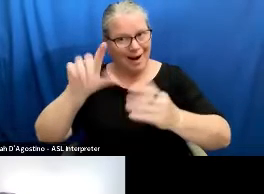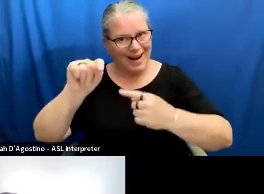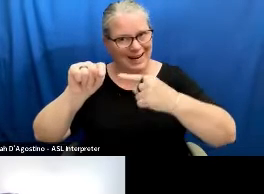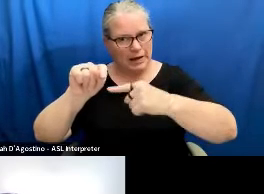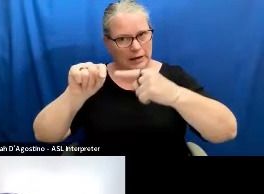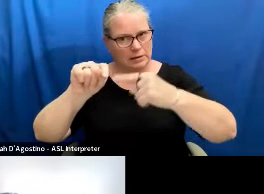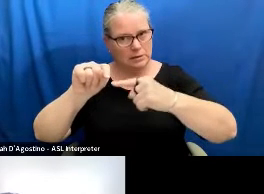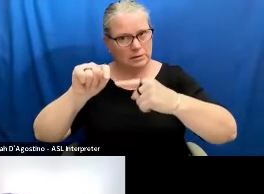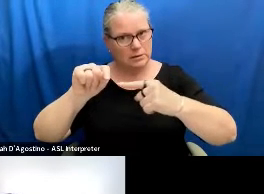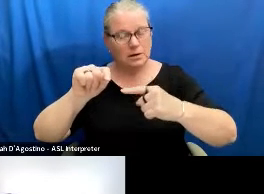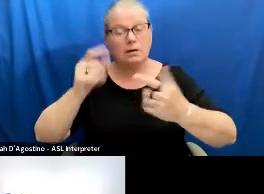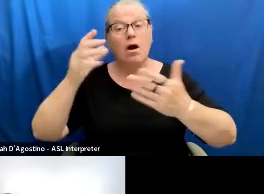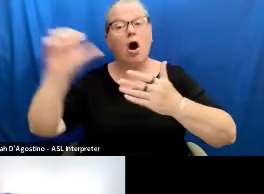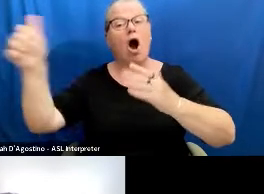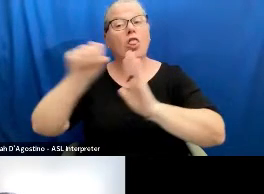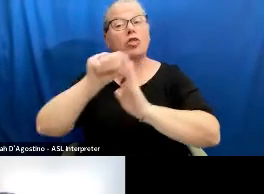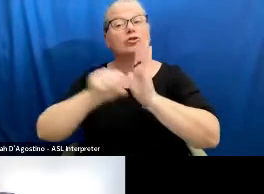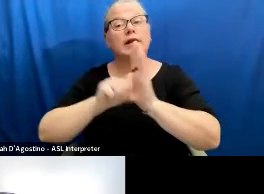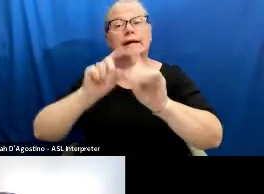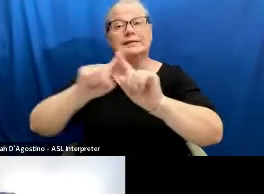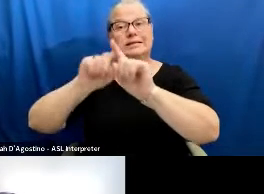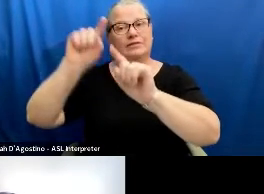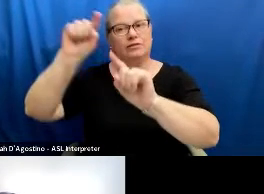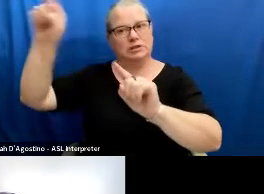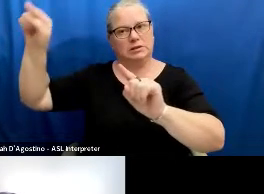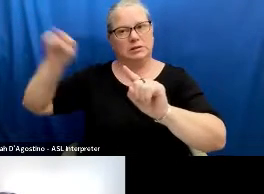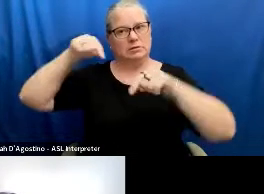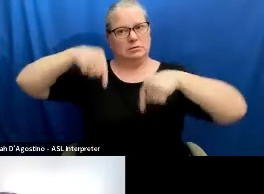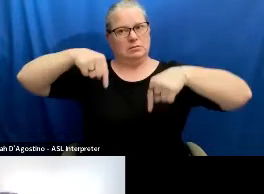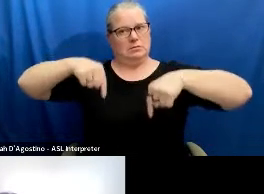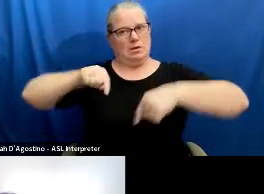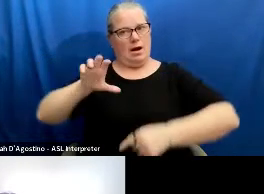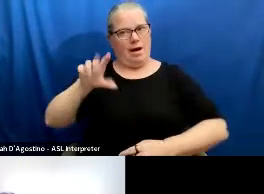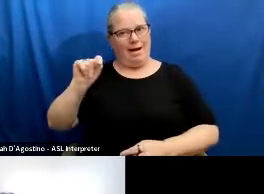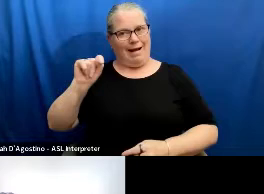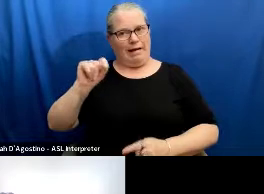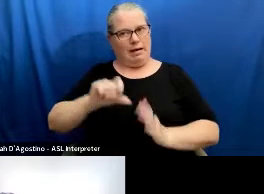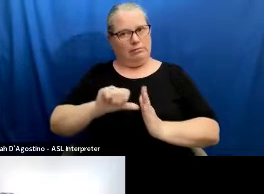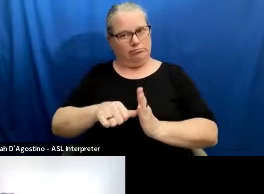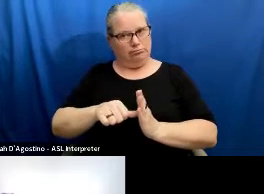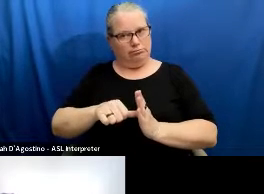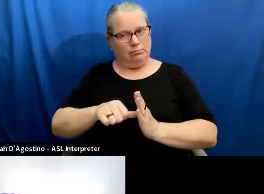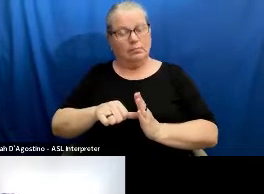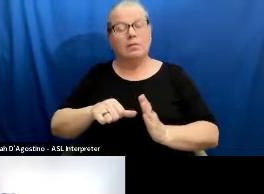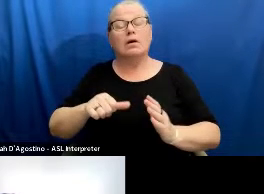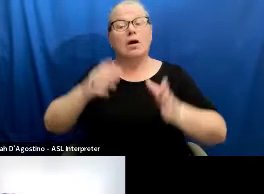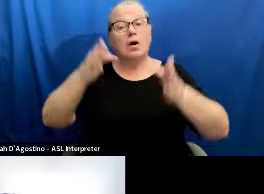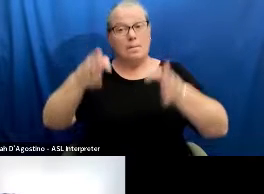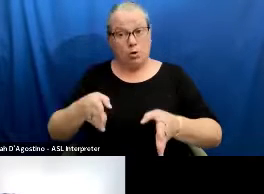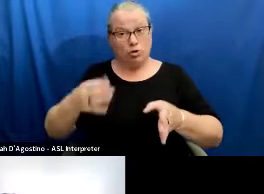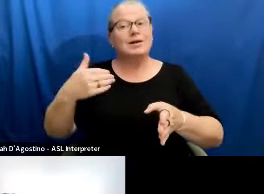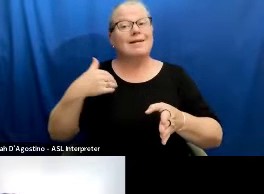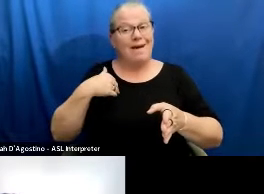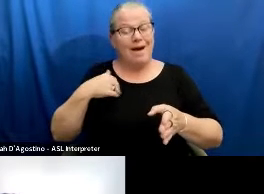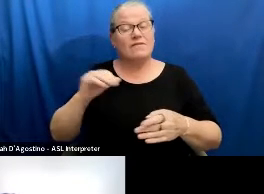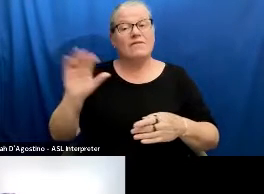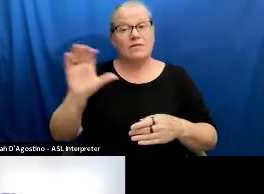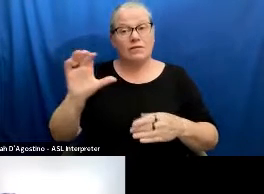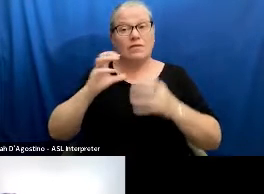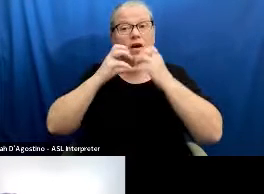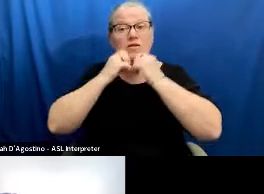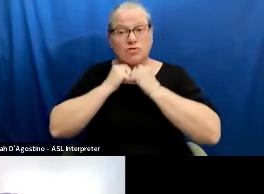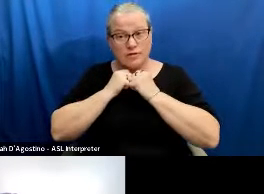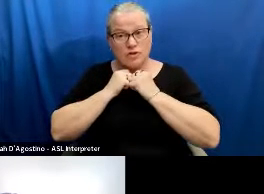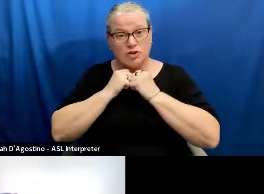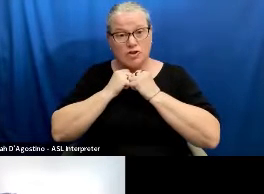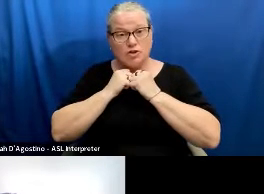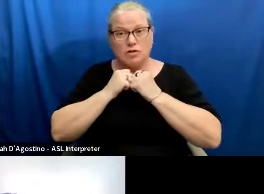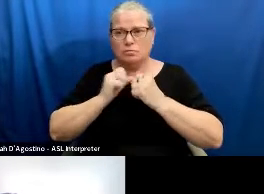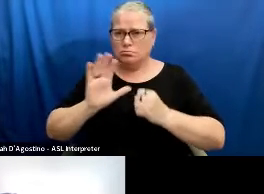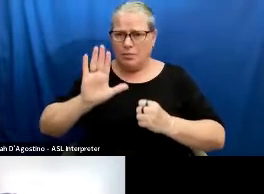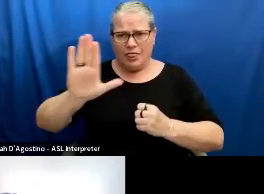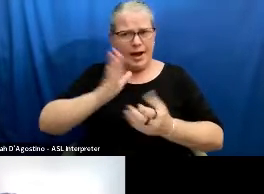be different in different states but a person who has a conservator retains all rights that are not